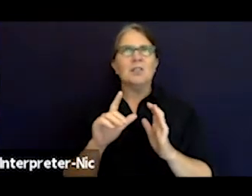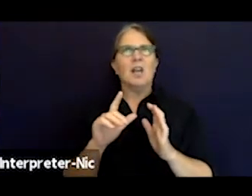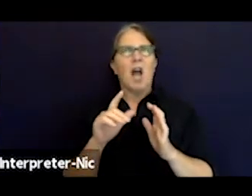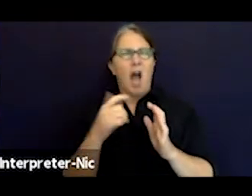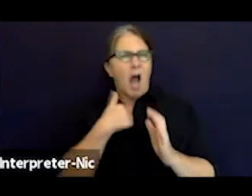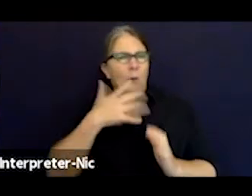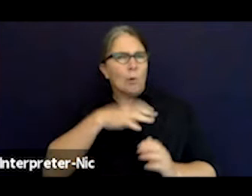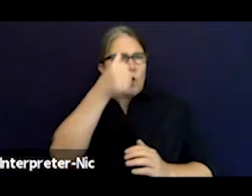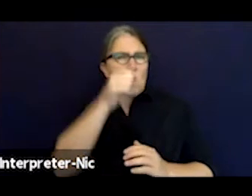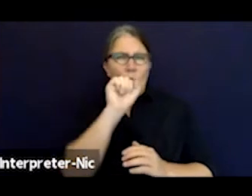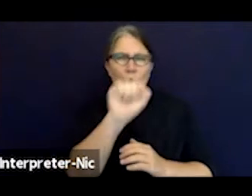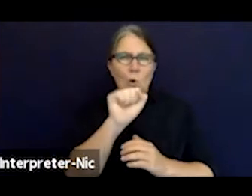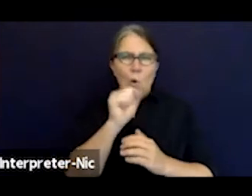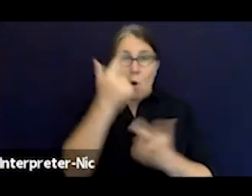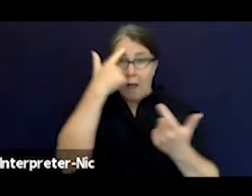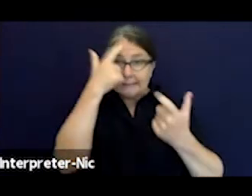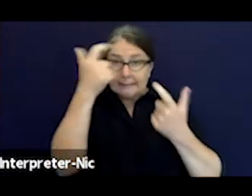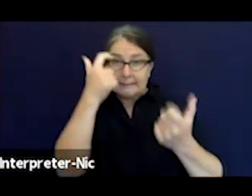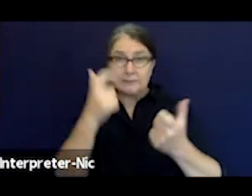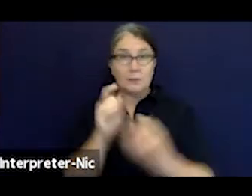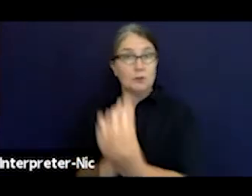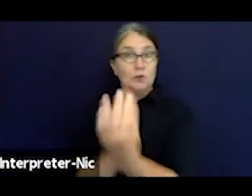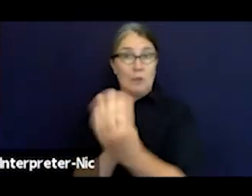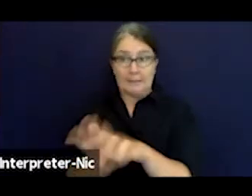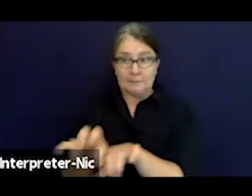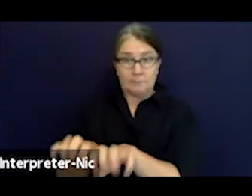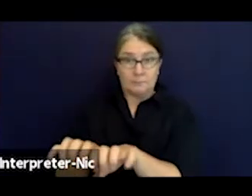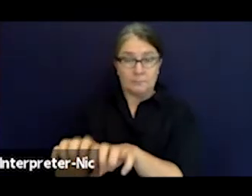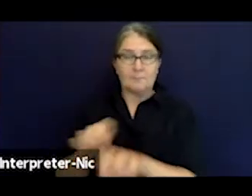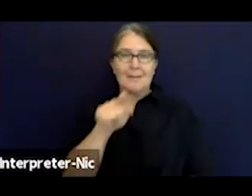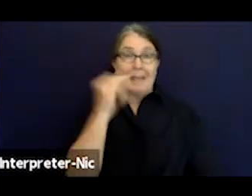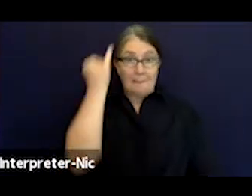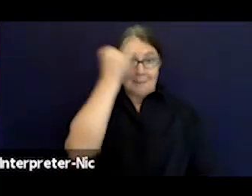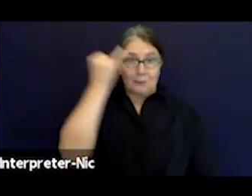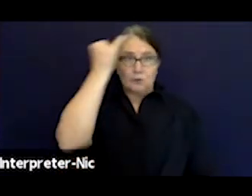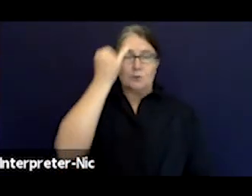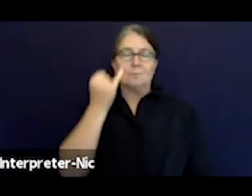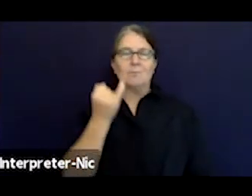in the chat here. Now, imagine that one of your instructor colleagues